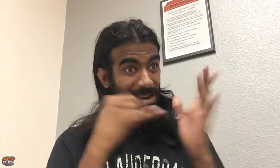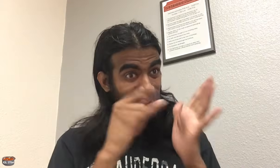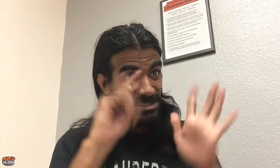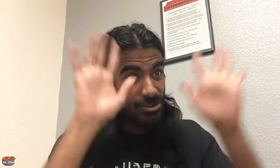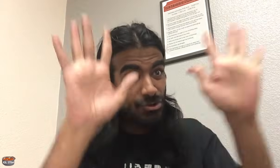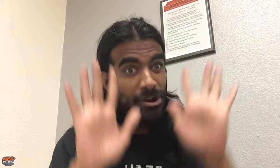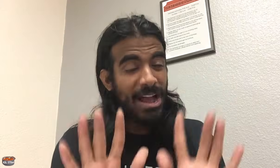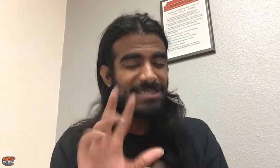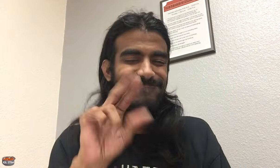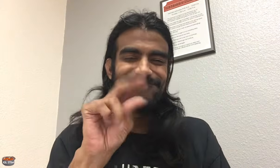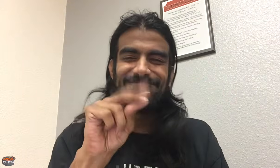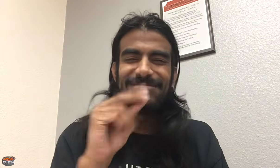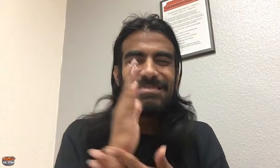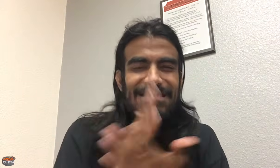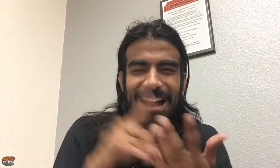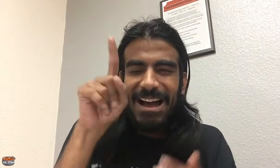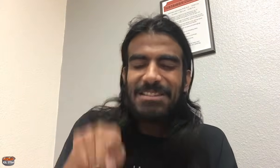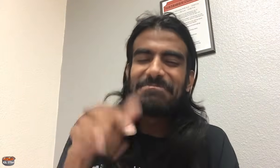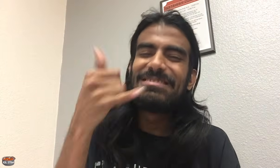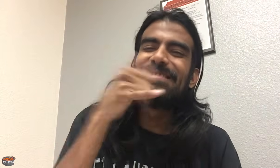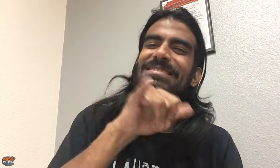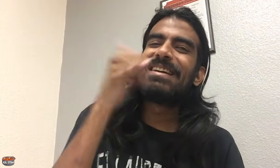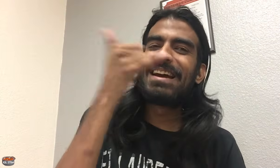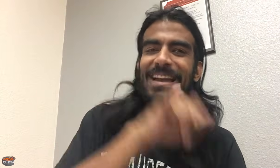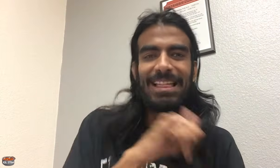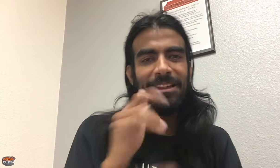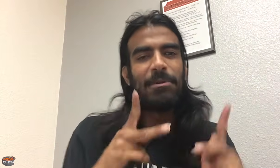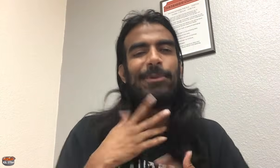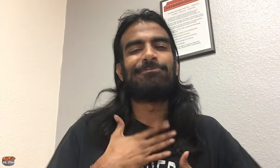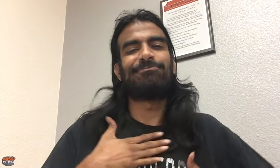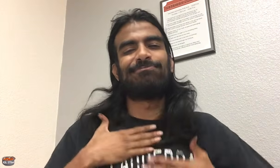It was not amazing work. You known some of them are